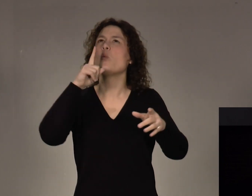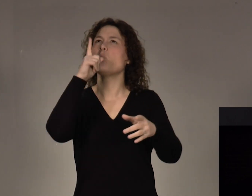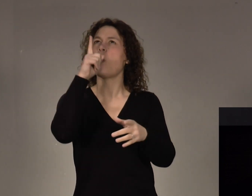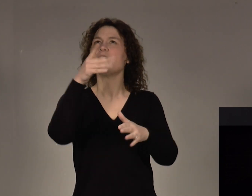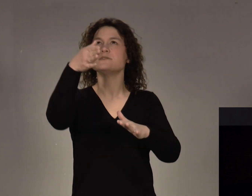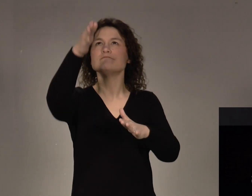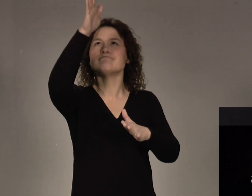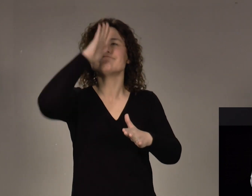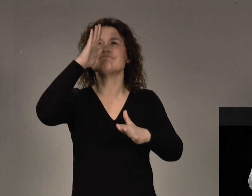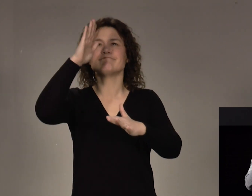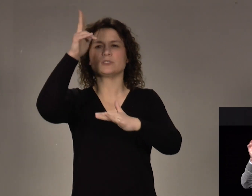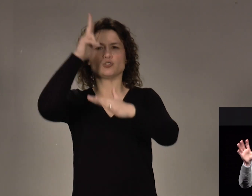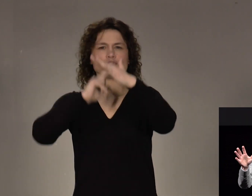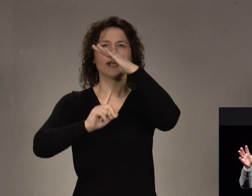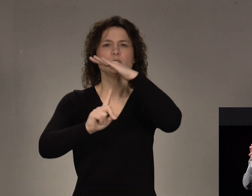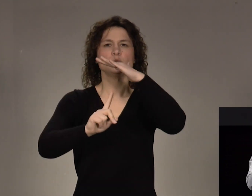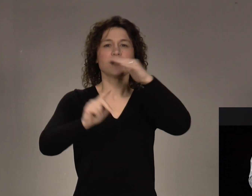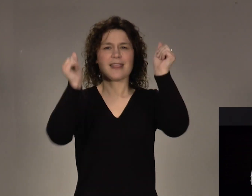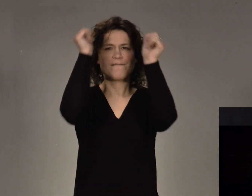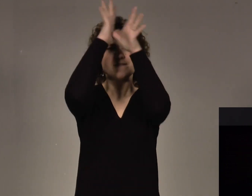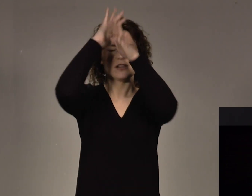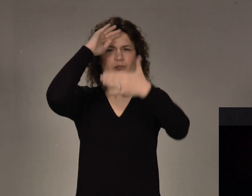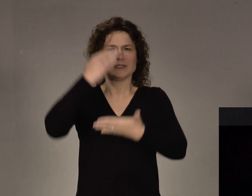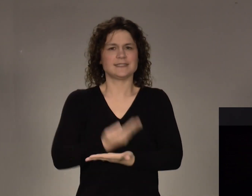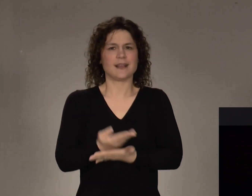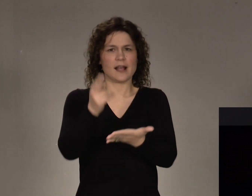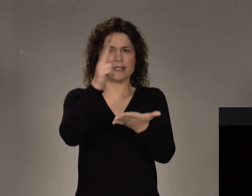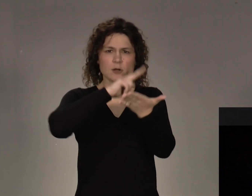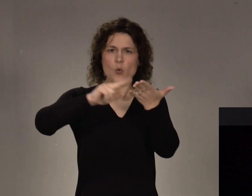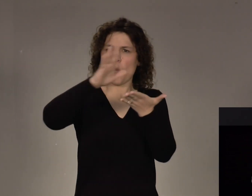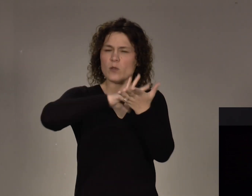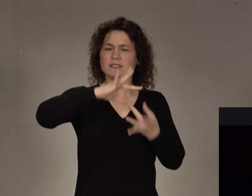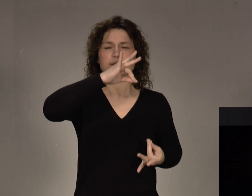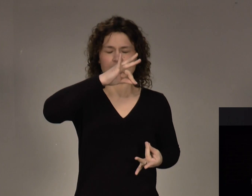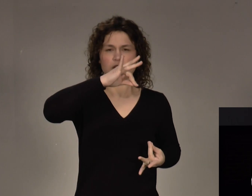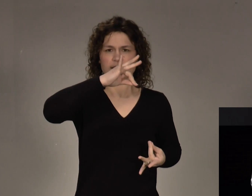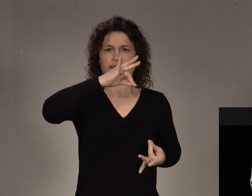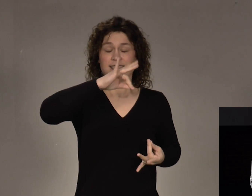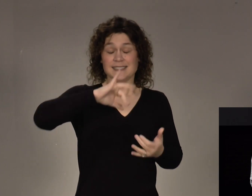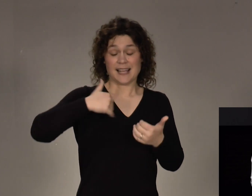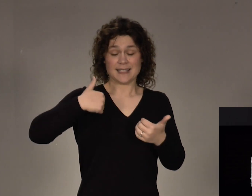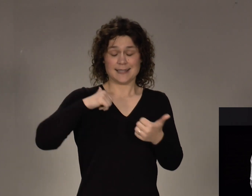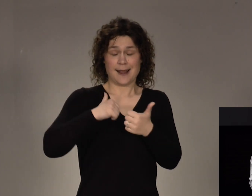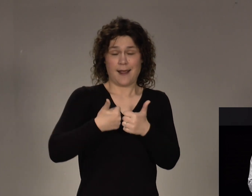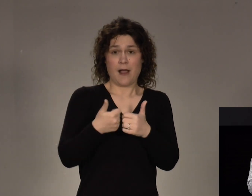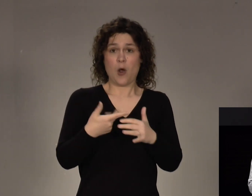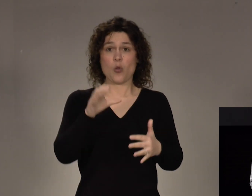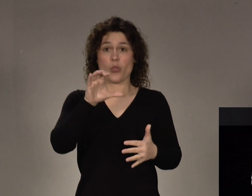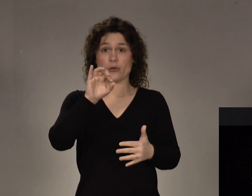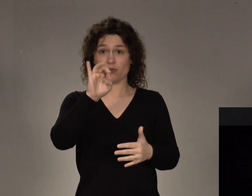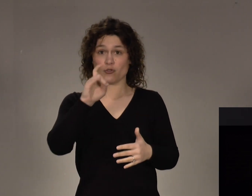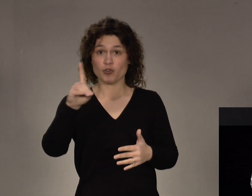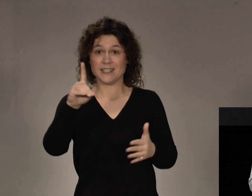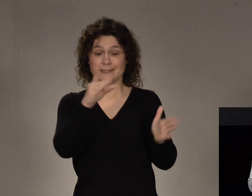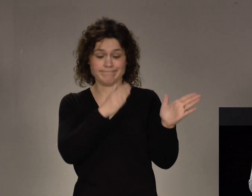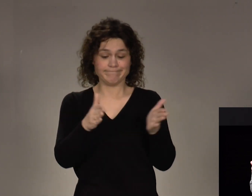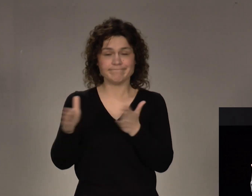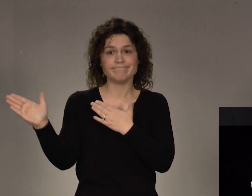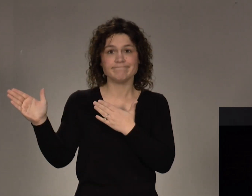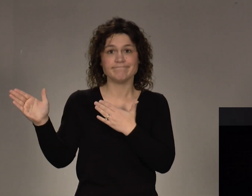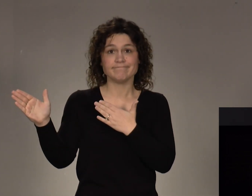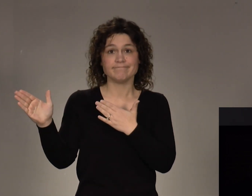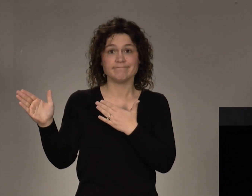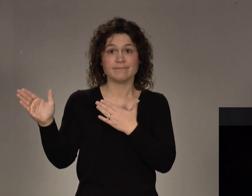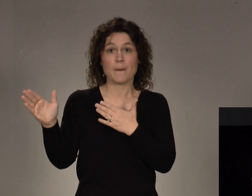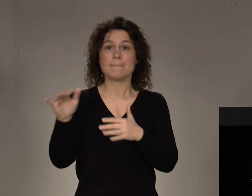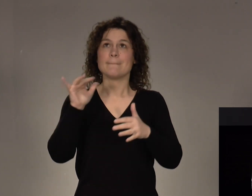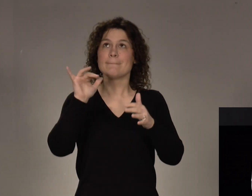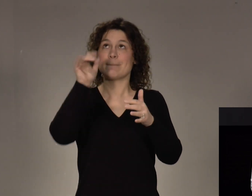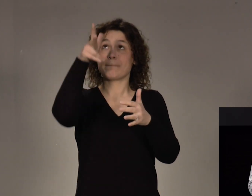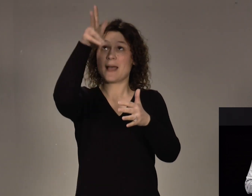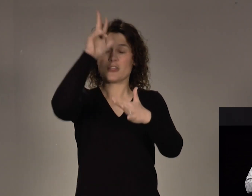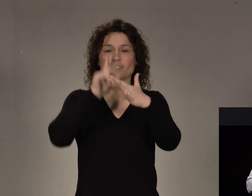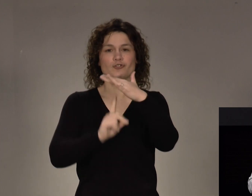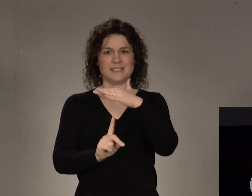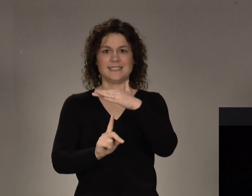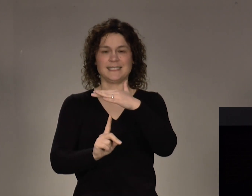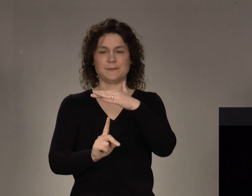God--Father, Son and Spirit. That's how the Creed is organized--by the Trinity. But we